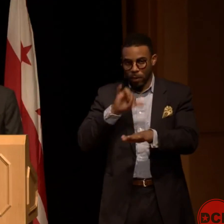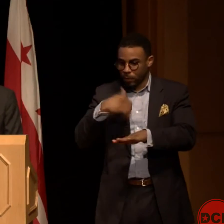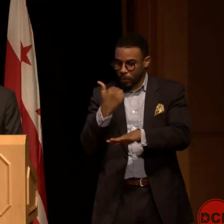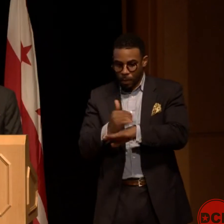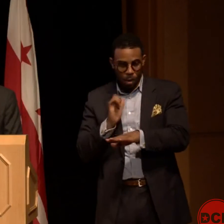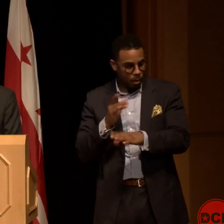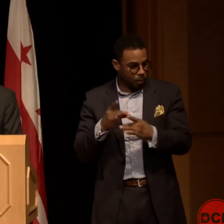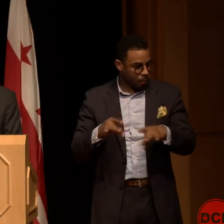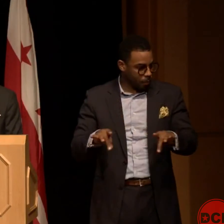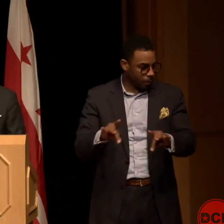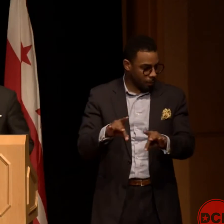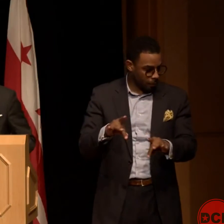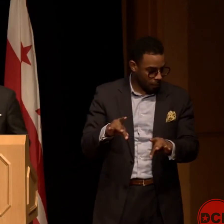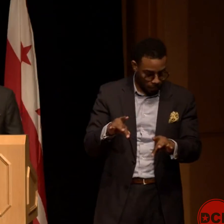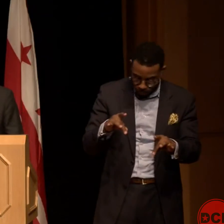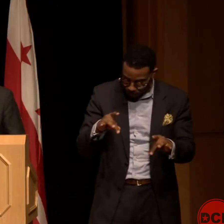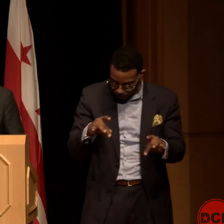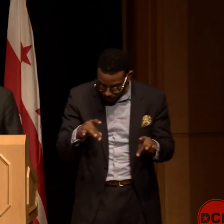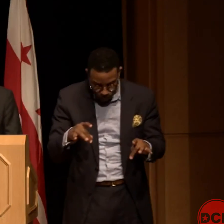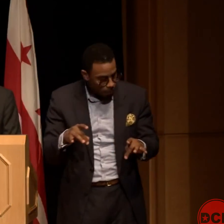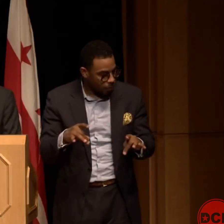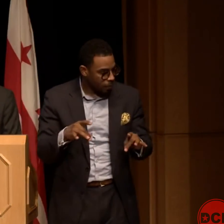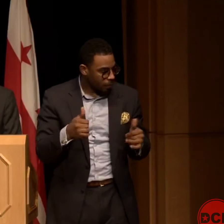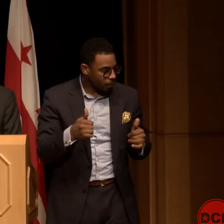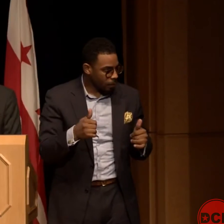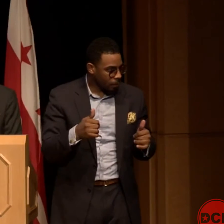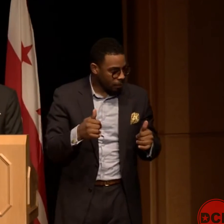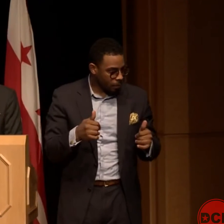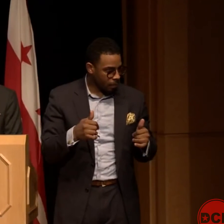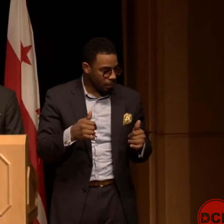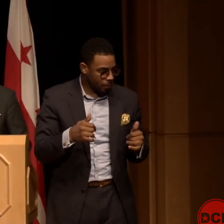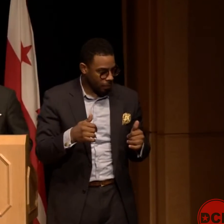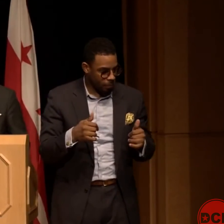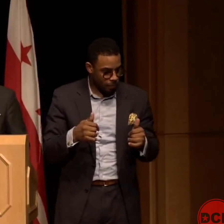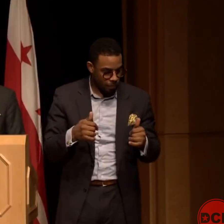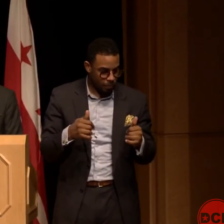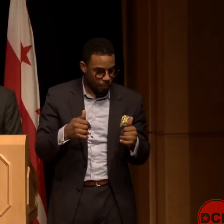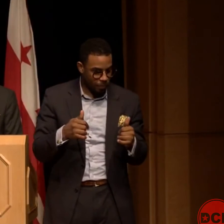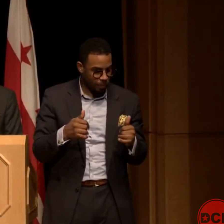PROCUREMENT PROCESS THROUGH A TRANSPARENT AND COLLABORATIVE MANNER. WE ALSO DEVELOPED A PIPELINE OF